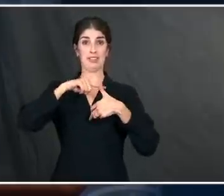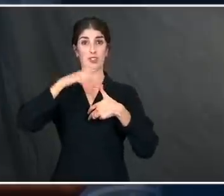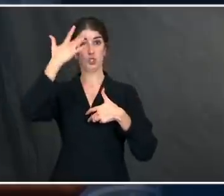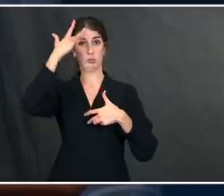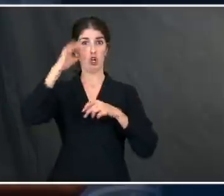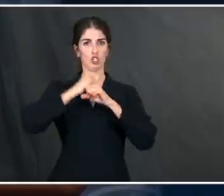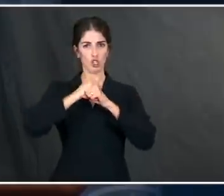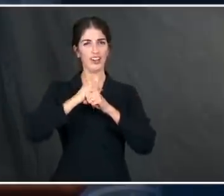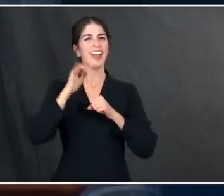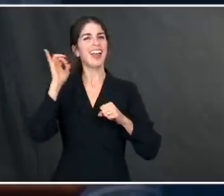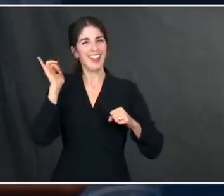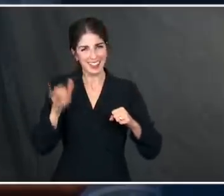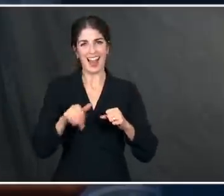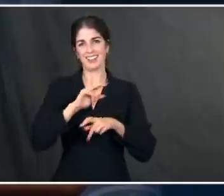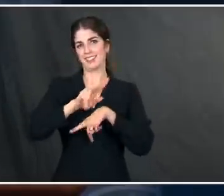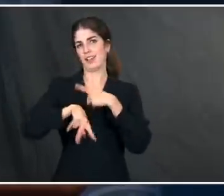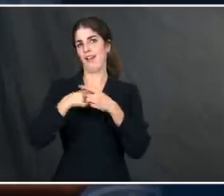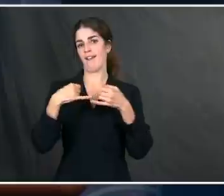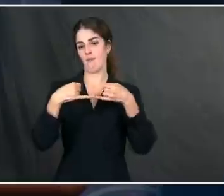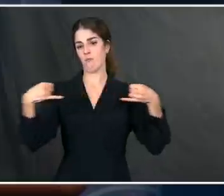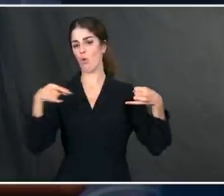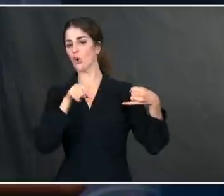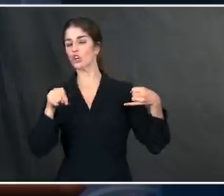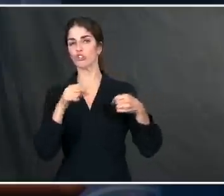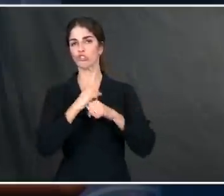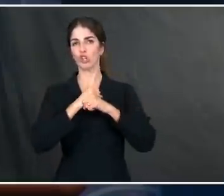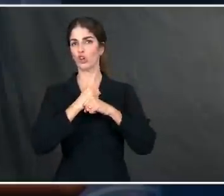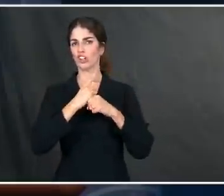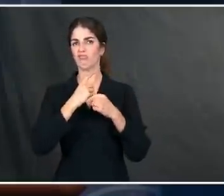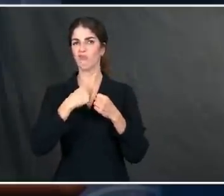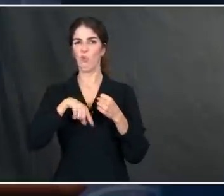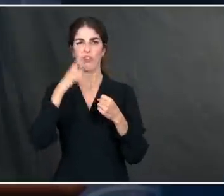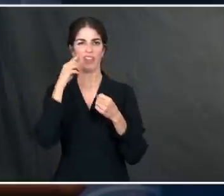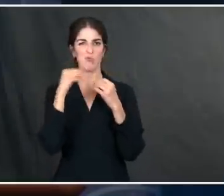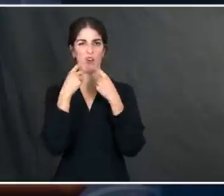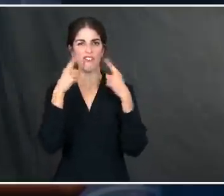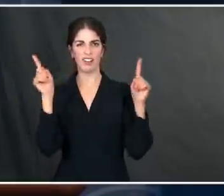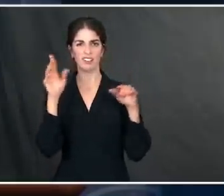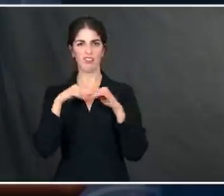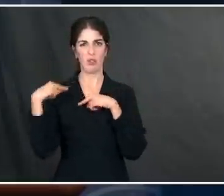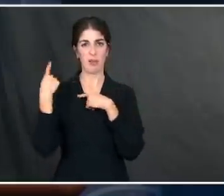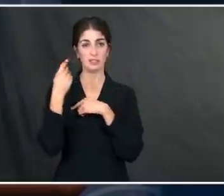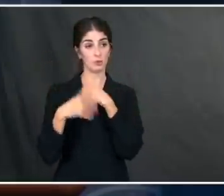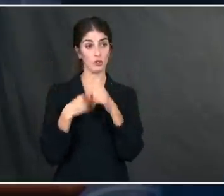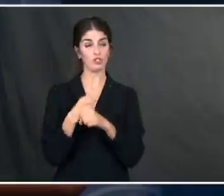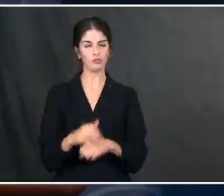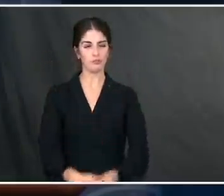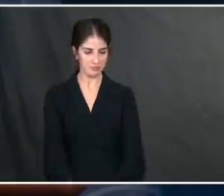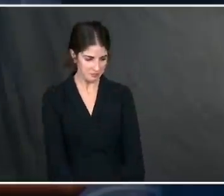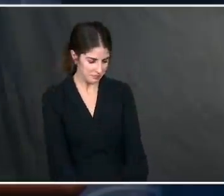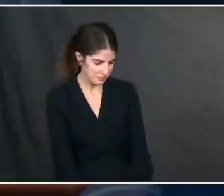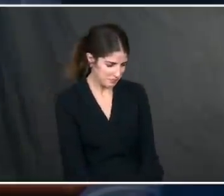that we think is essential and more effective than what we've seen over the past couple of years. Go ahead. Oh, can I go to Zeke first